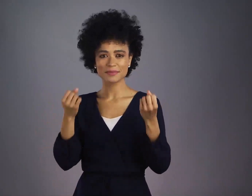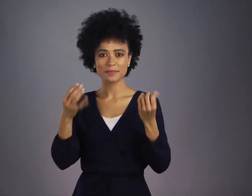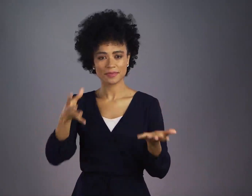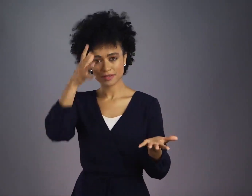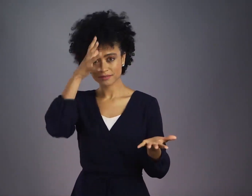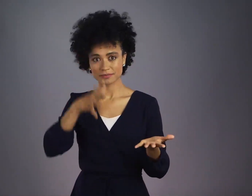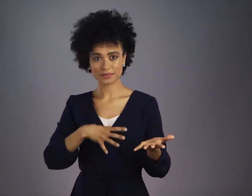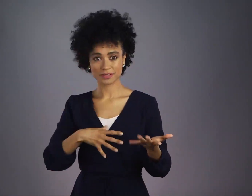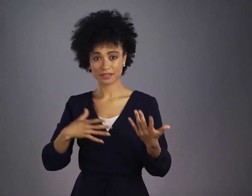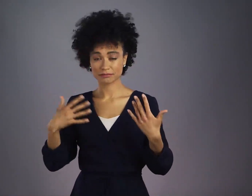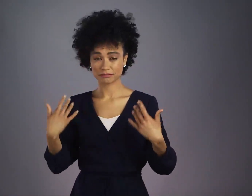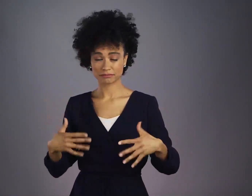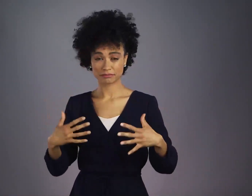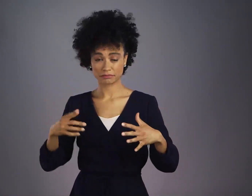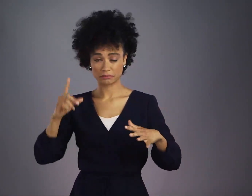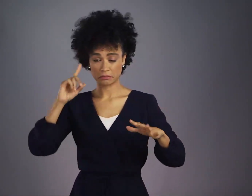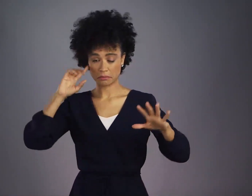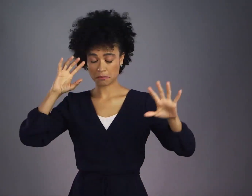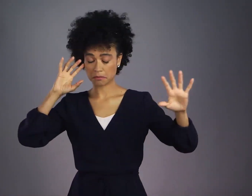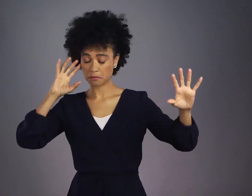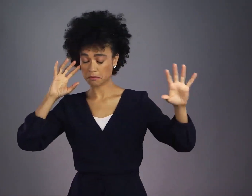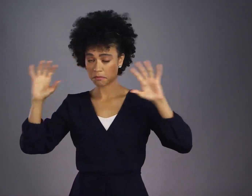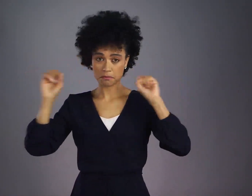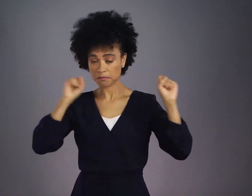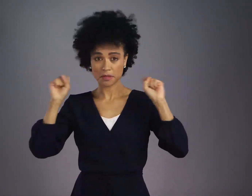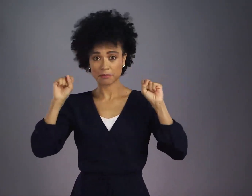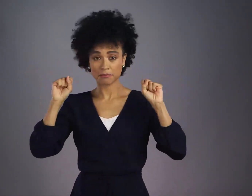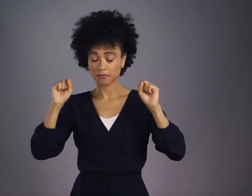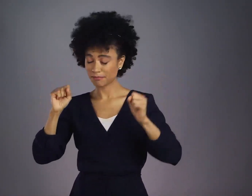Yet often such men had spectacular and powerful recoveries.